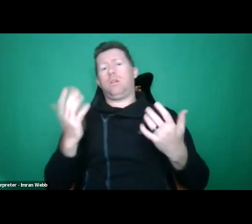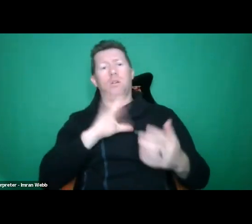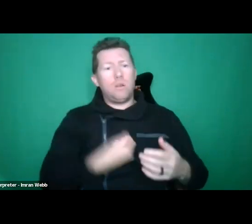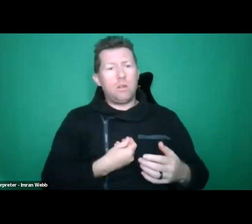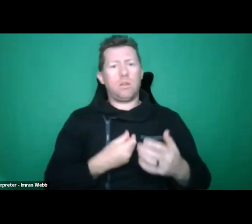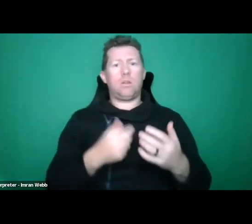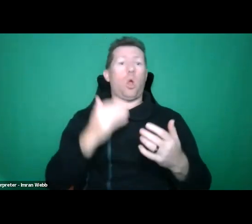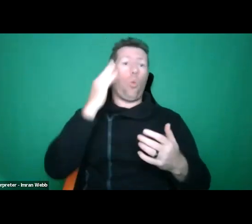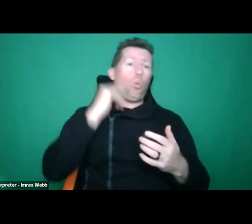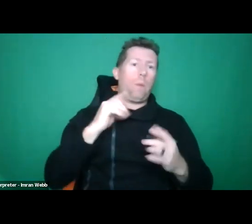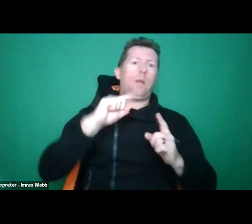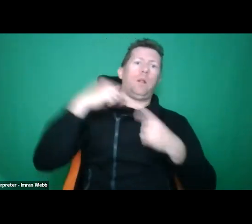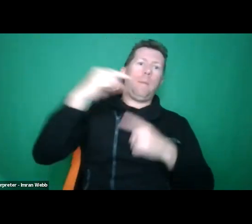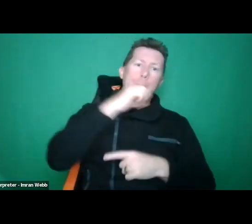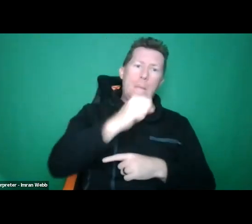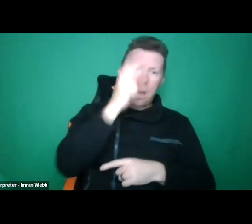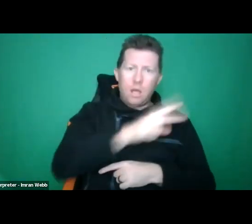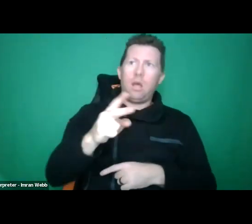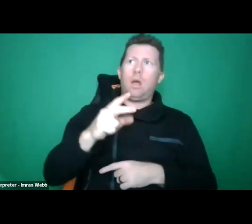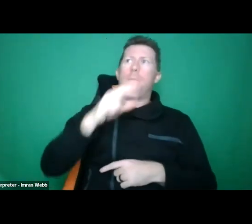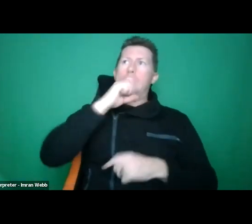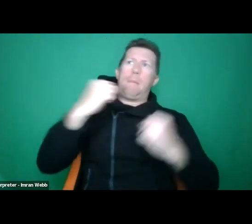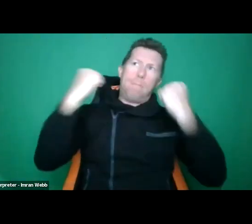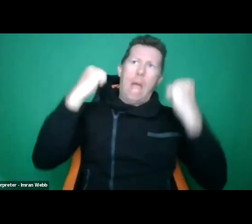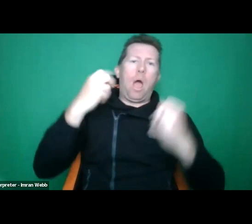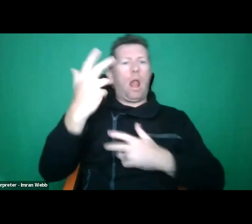all the time, transphobia, ageism.